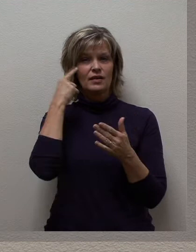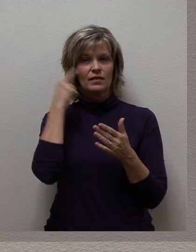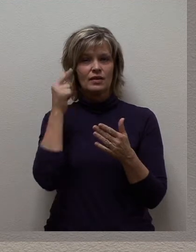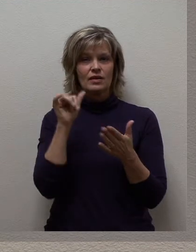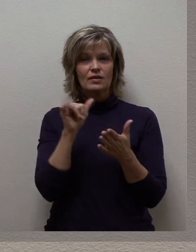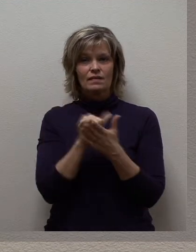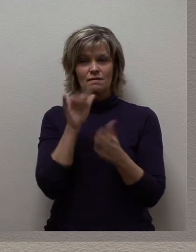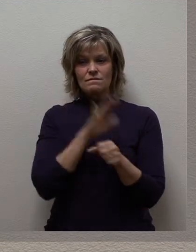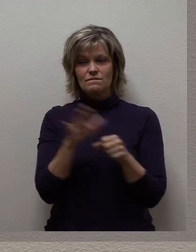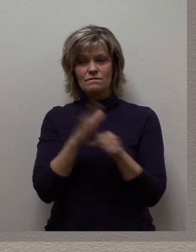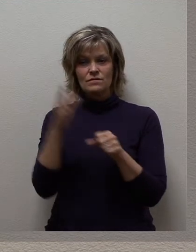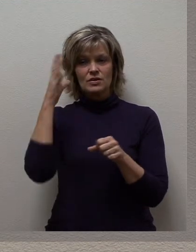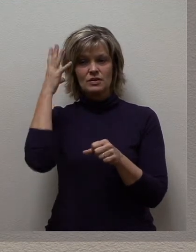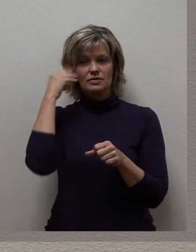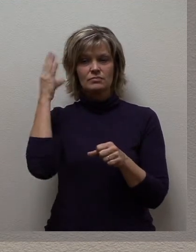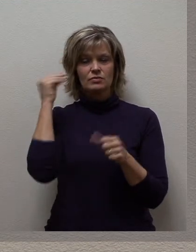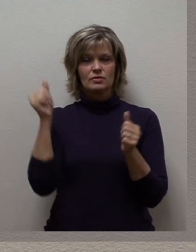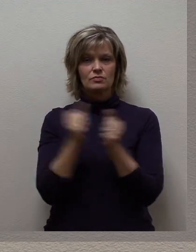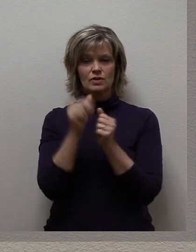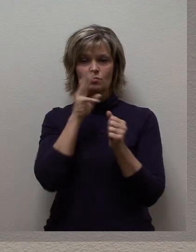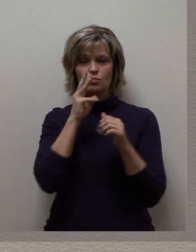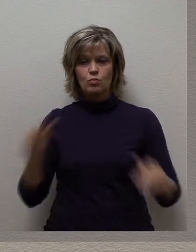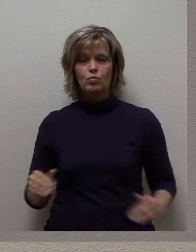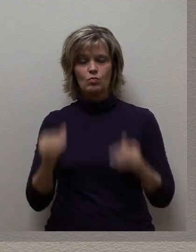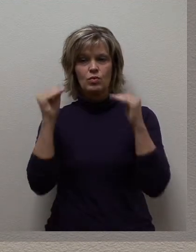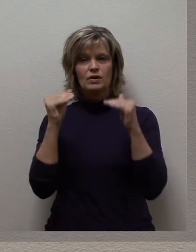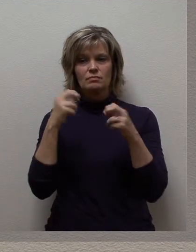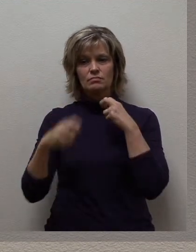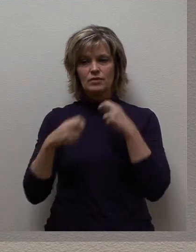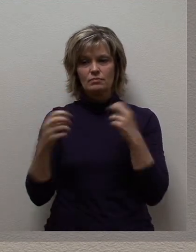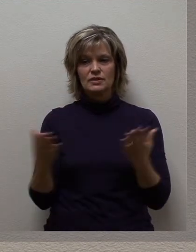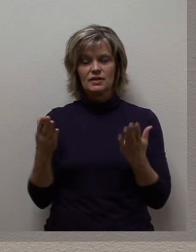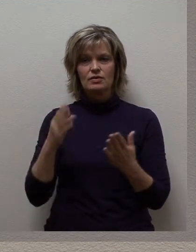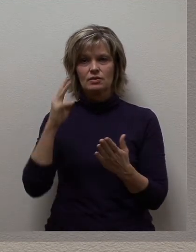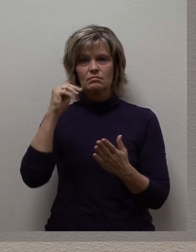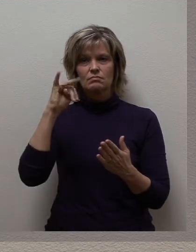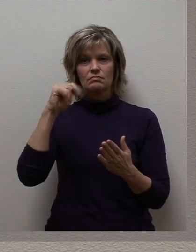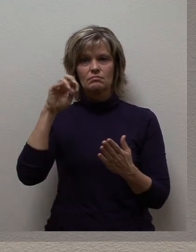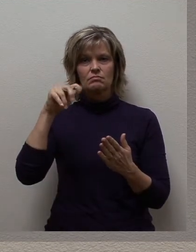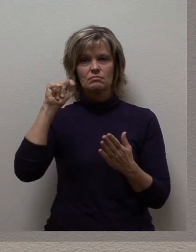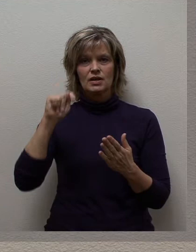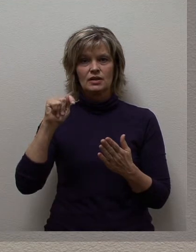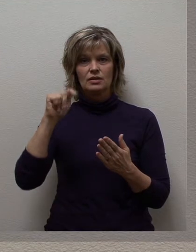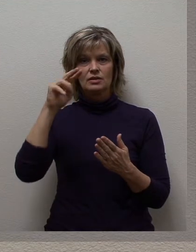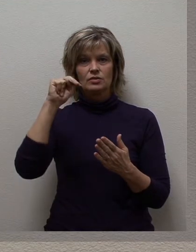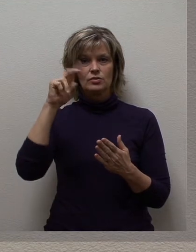with the flooding and the disaster here in Minot, North Dakota as a wonderful opportunity